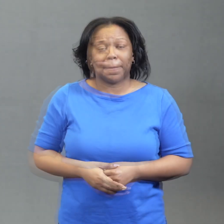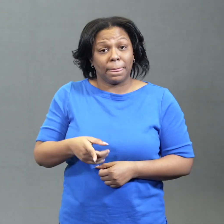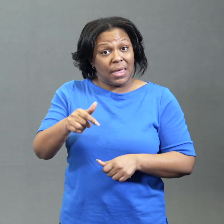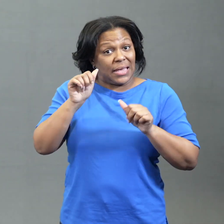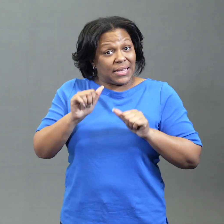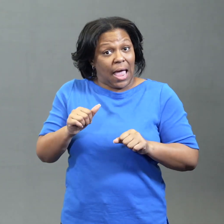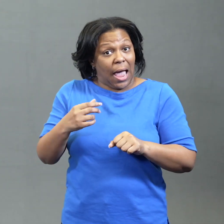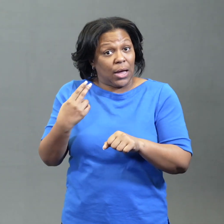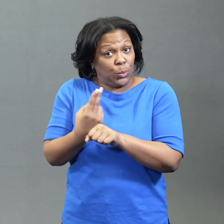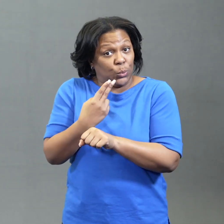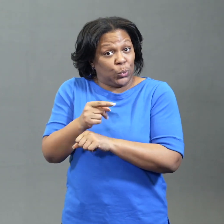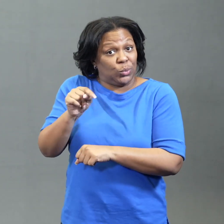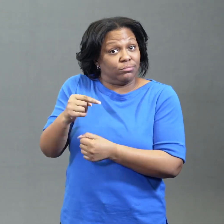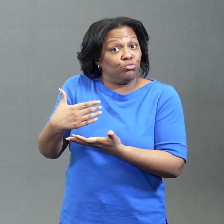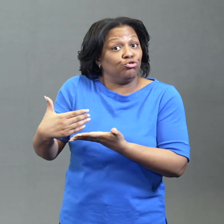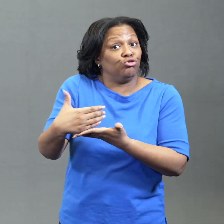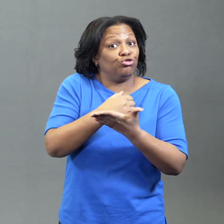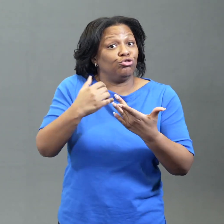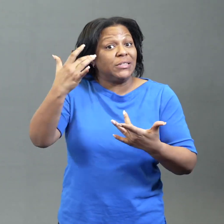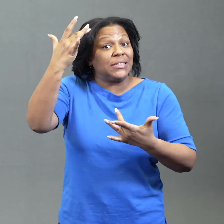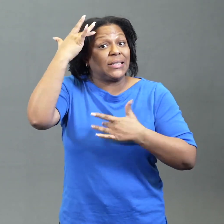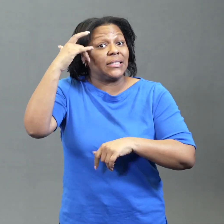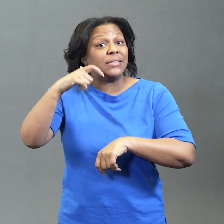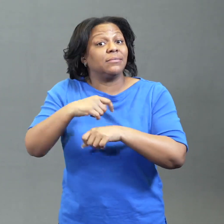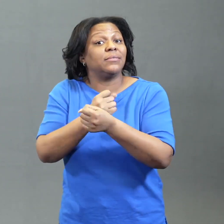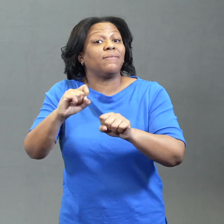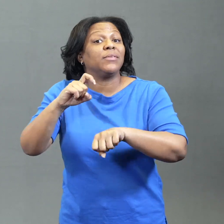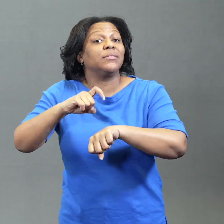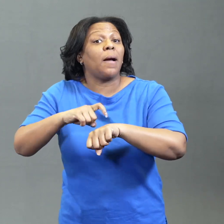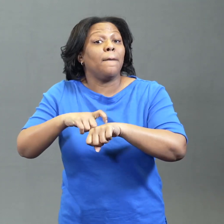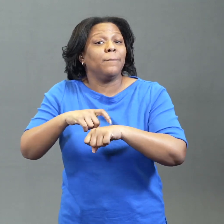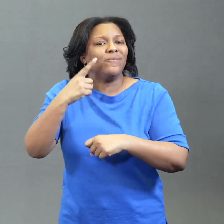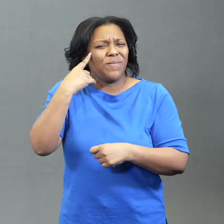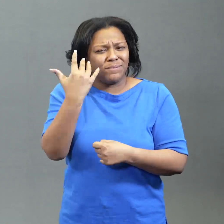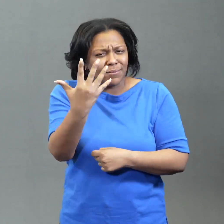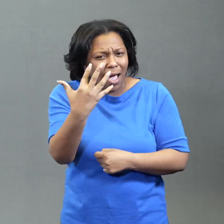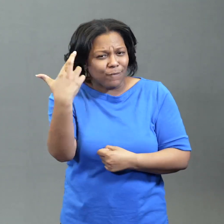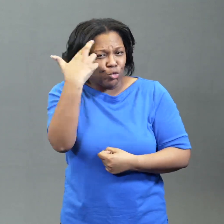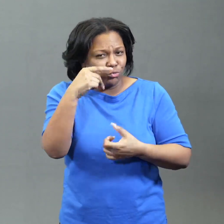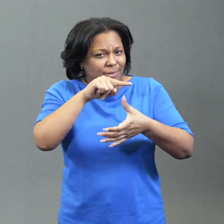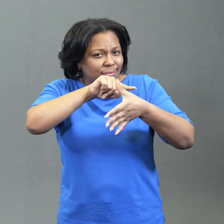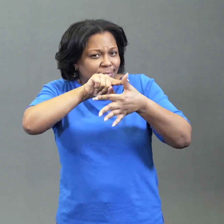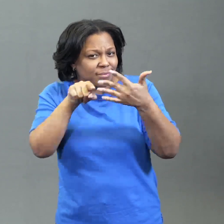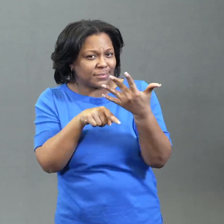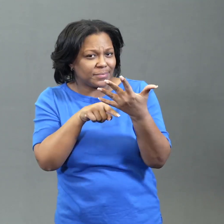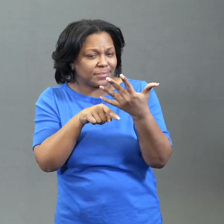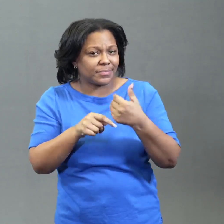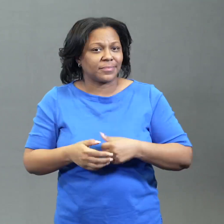You can use earned sick and safe time for five reasons: